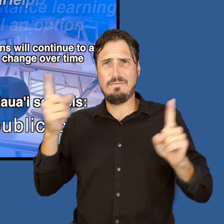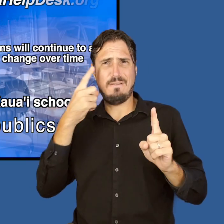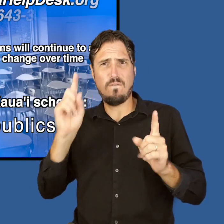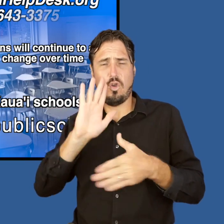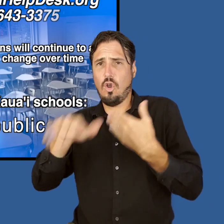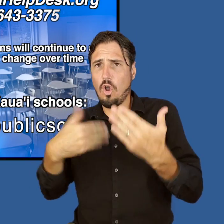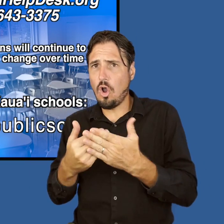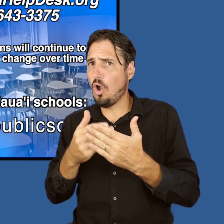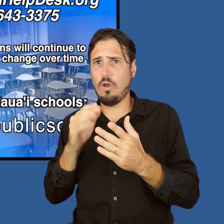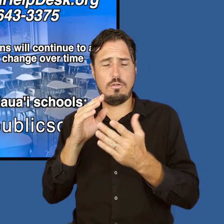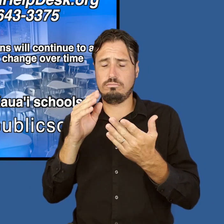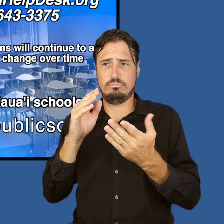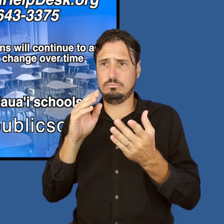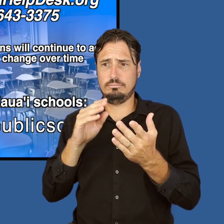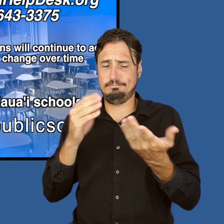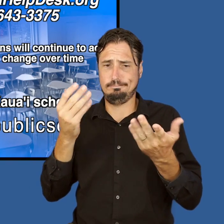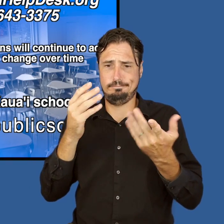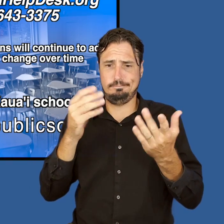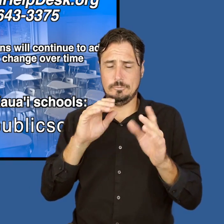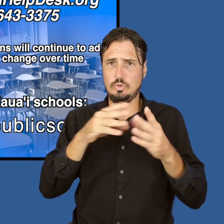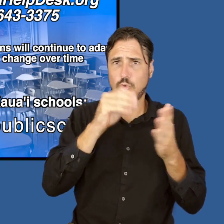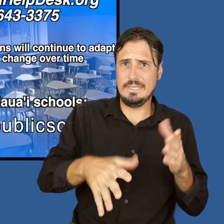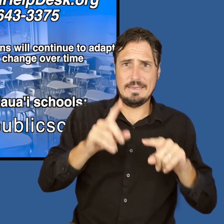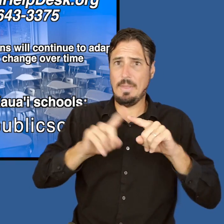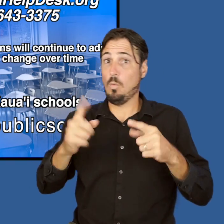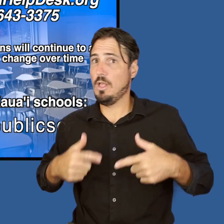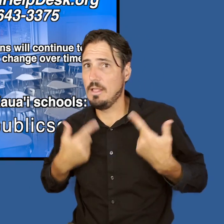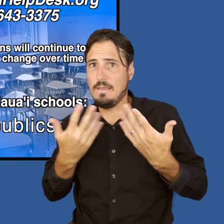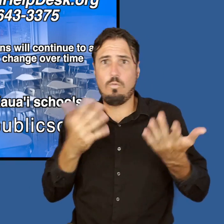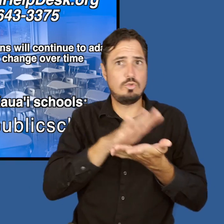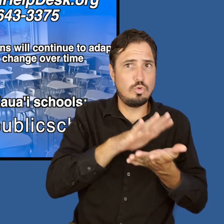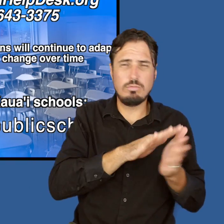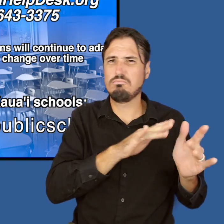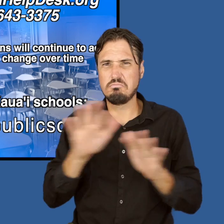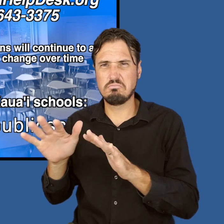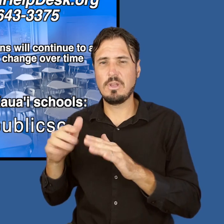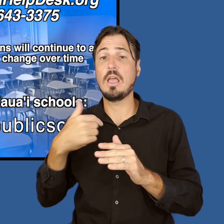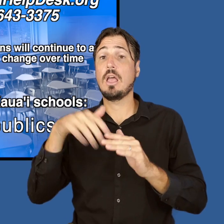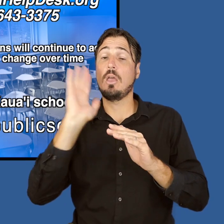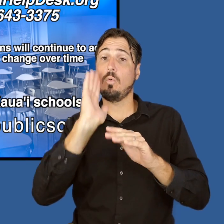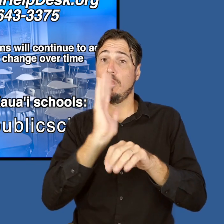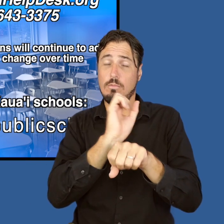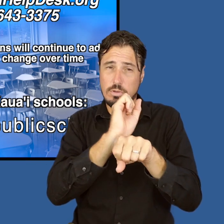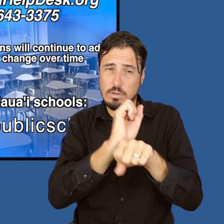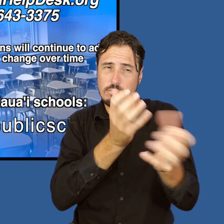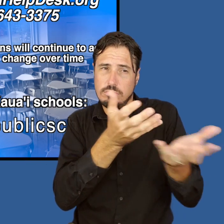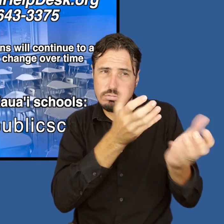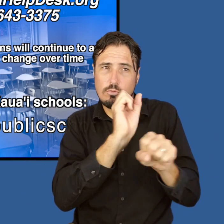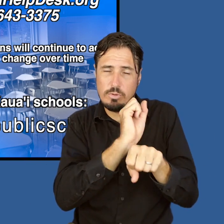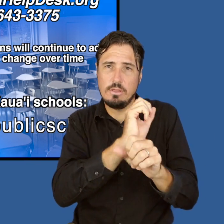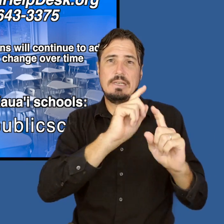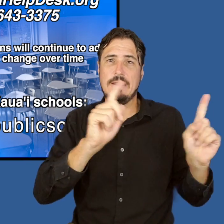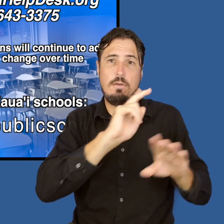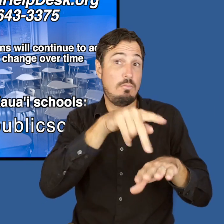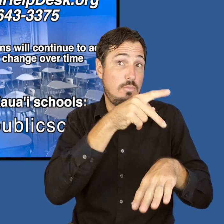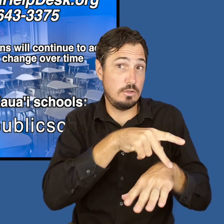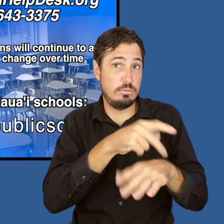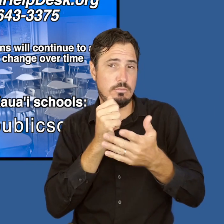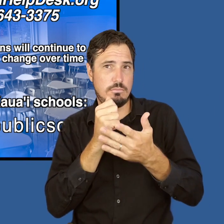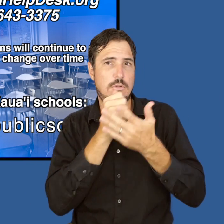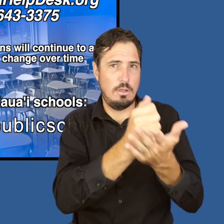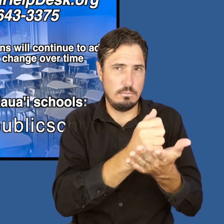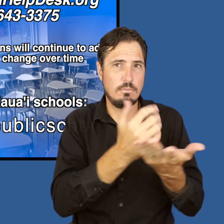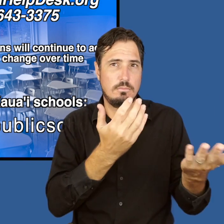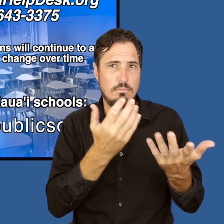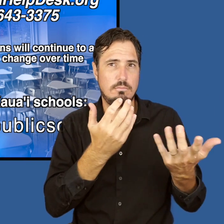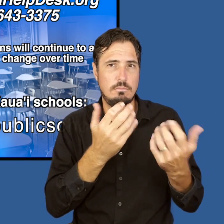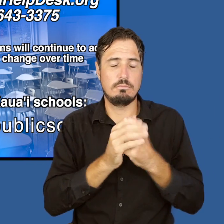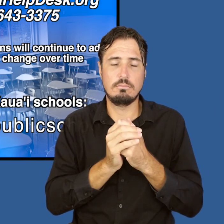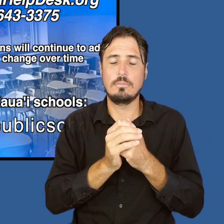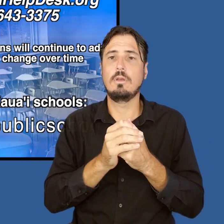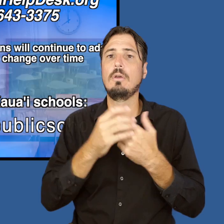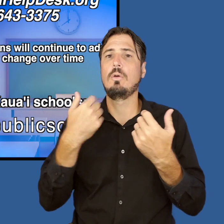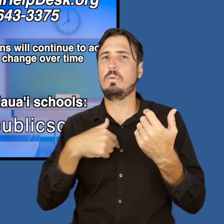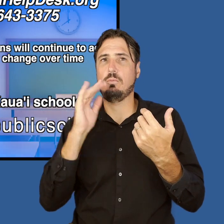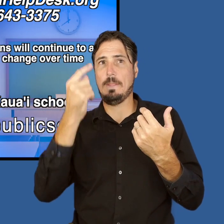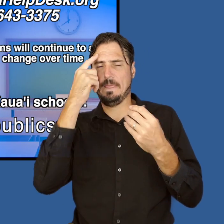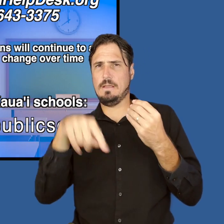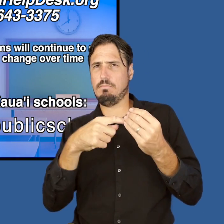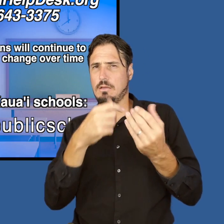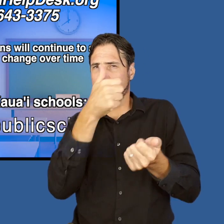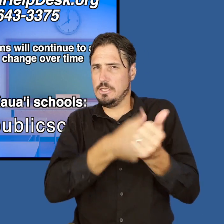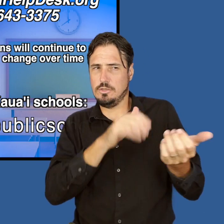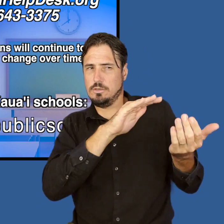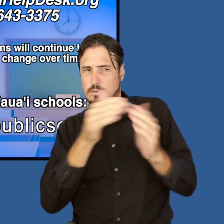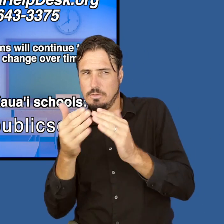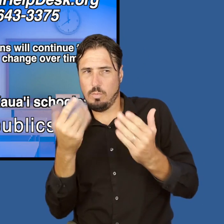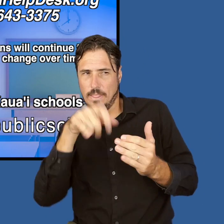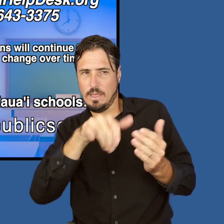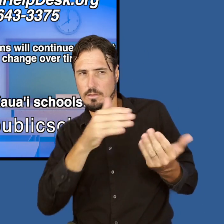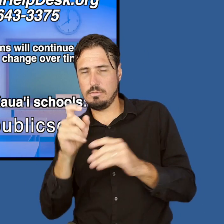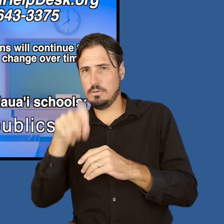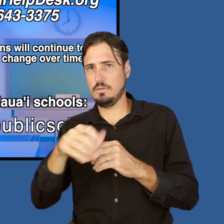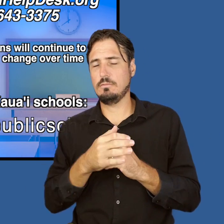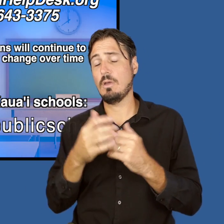I will continue to work with school principals to develop plans for each school model of instruction, with considerations for community-specific needs. I’d like to remind everyone to continue to use